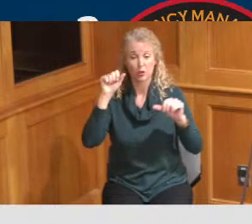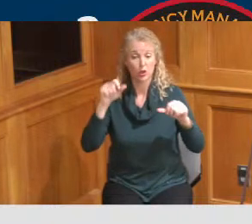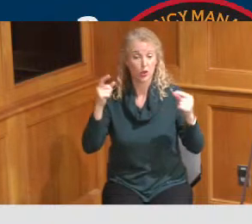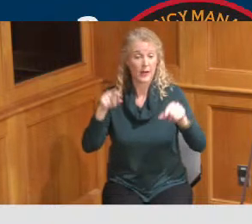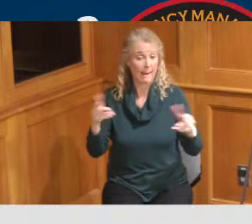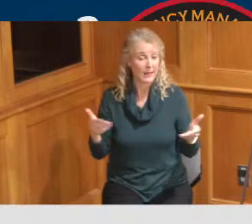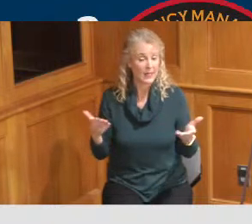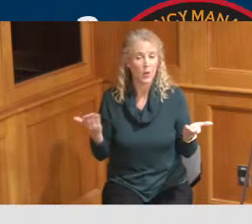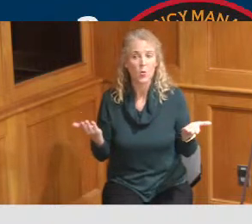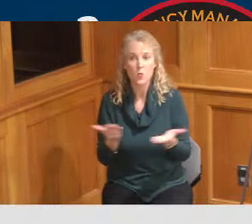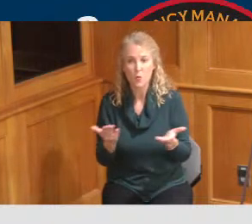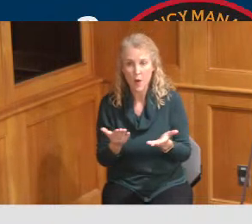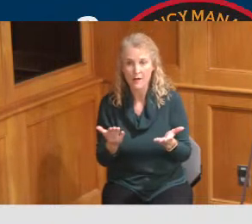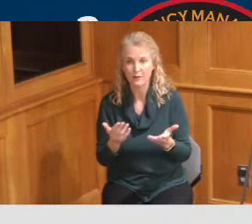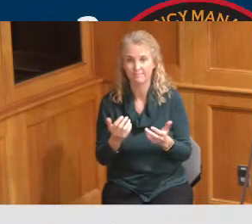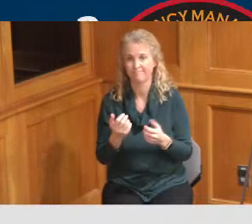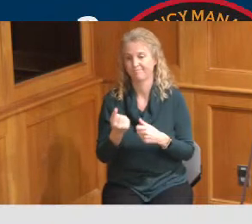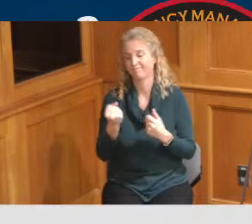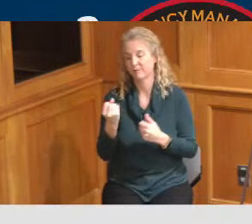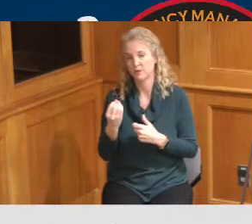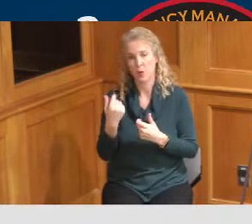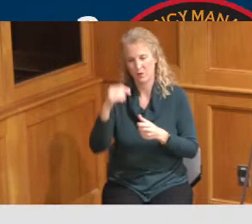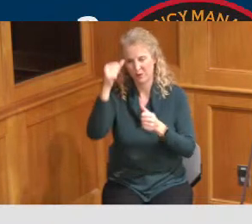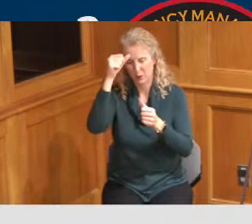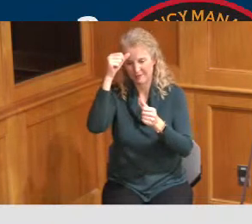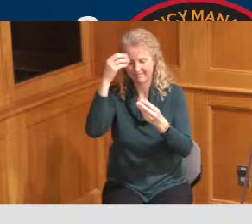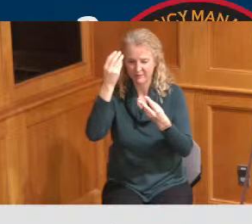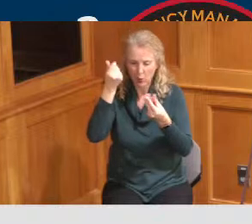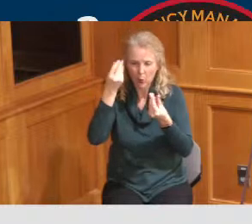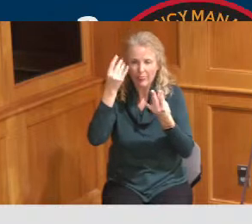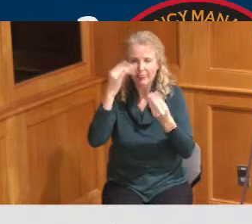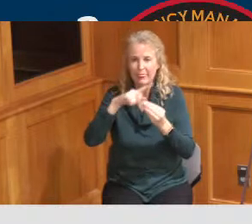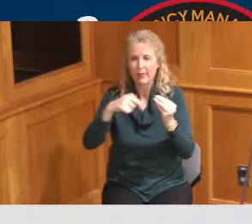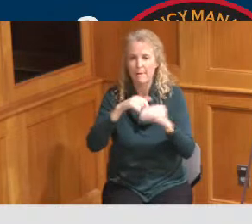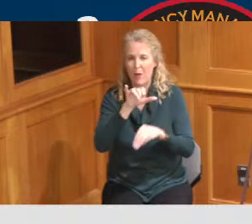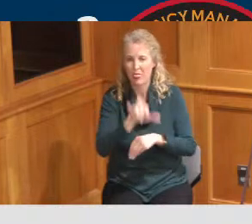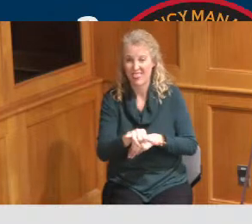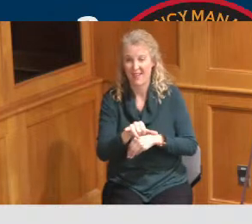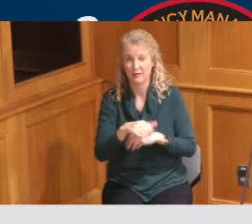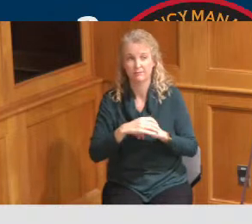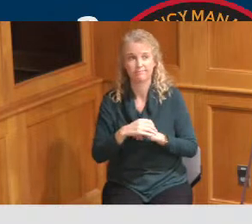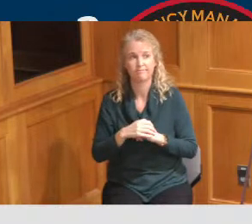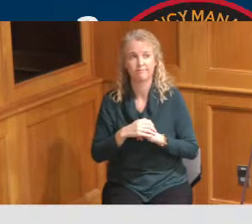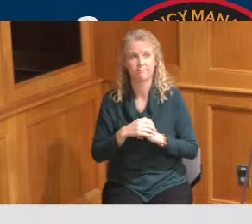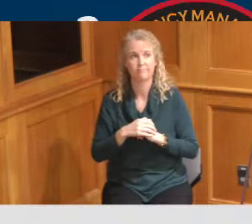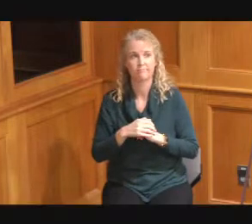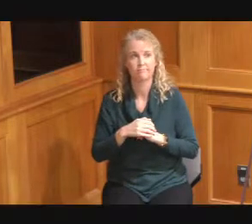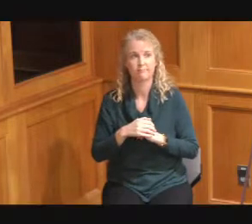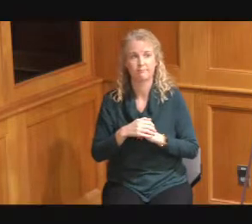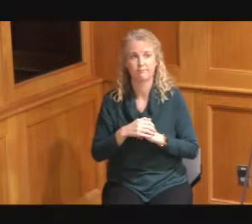countywide that's updated every five years as well and we we hit those targets every single time and